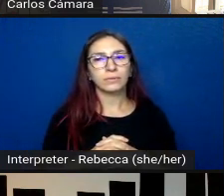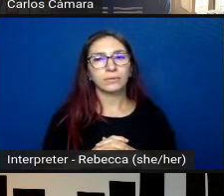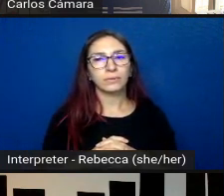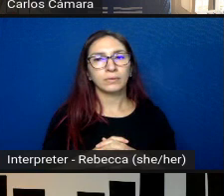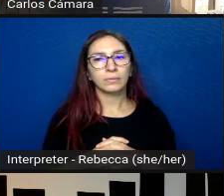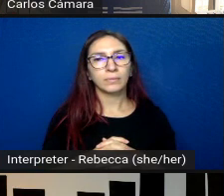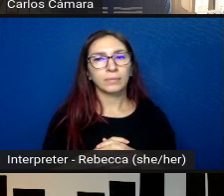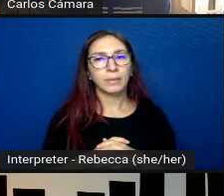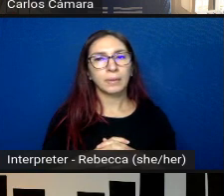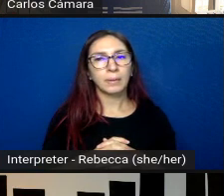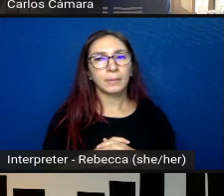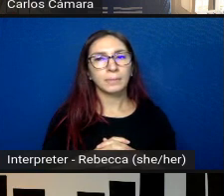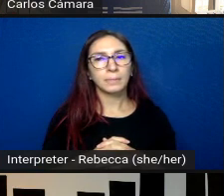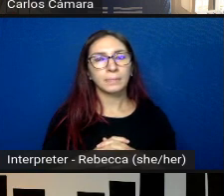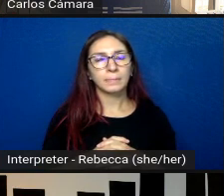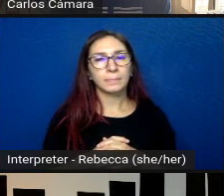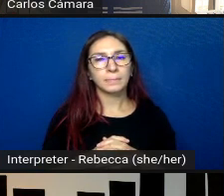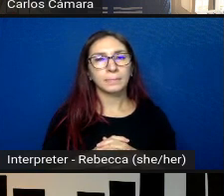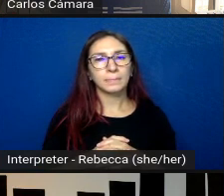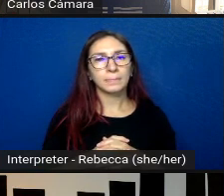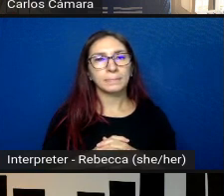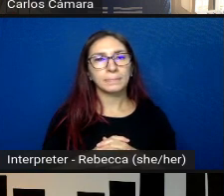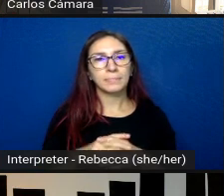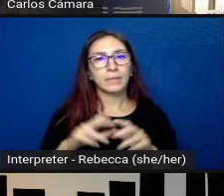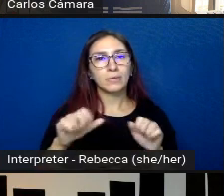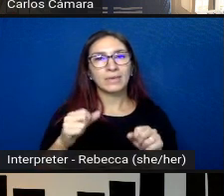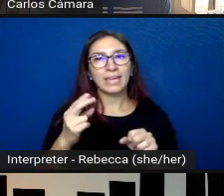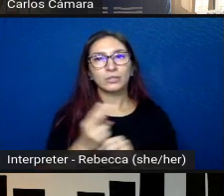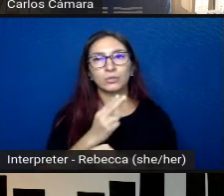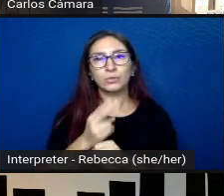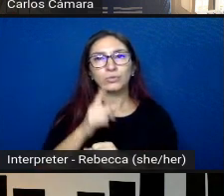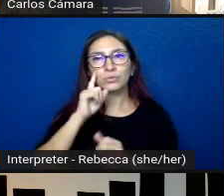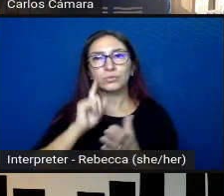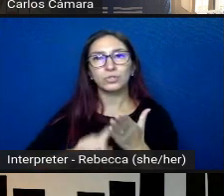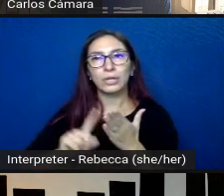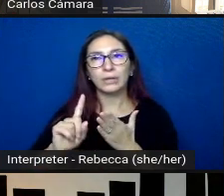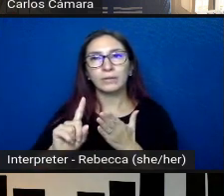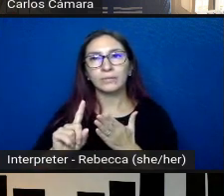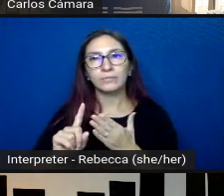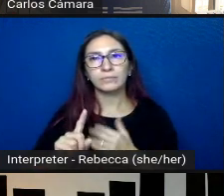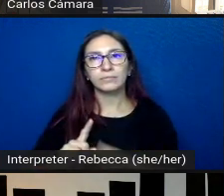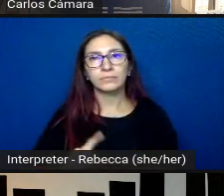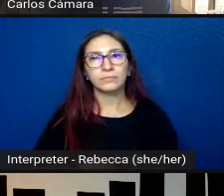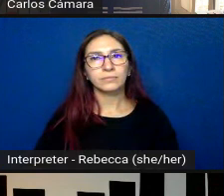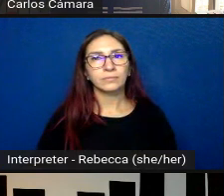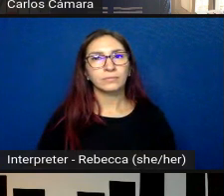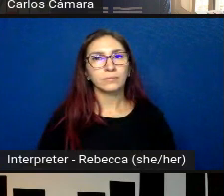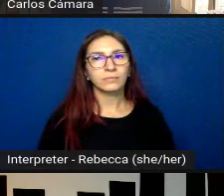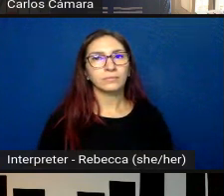You can't use Joally to test the accessibility or at least the basic automated accessibility that they can provide.